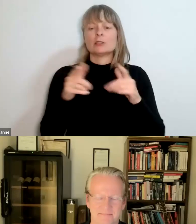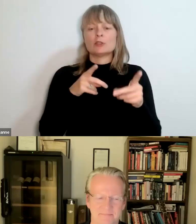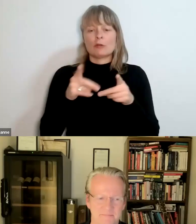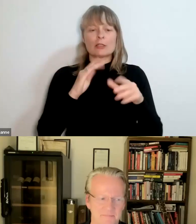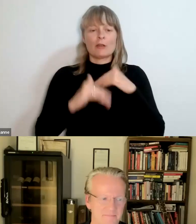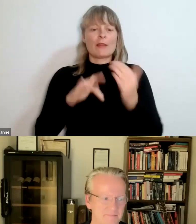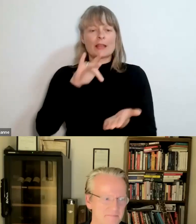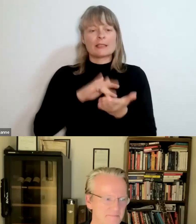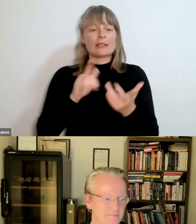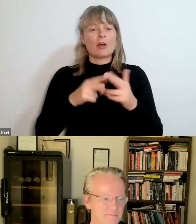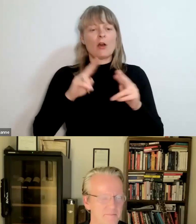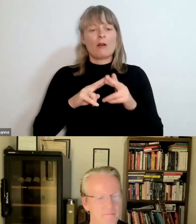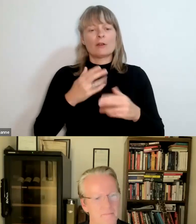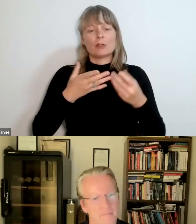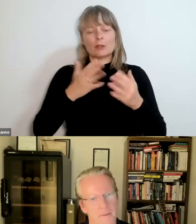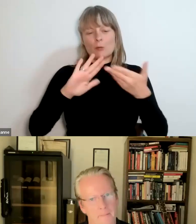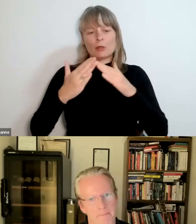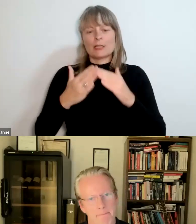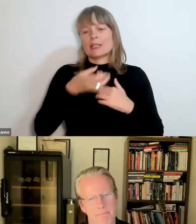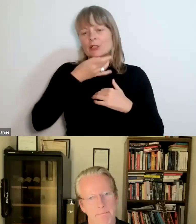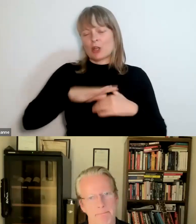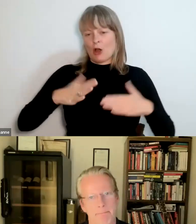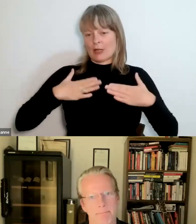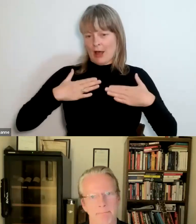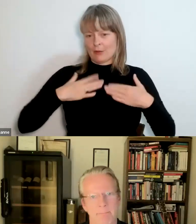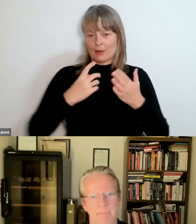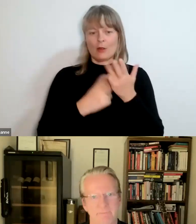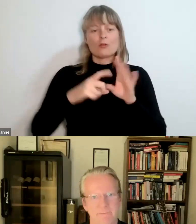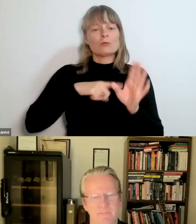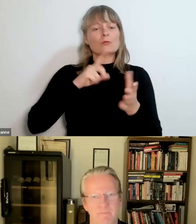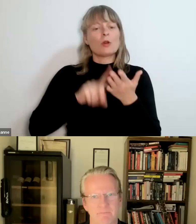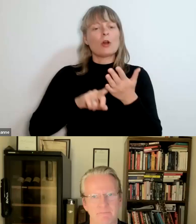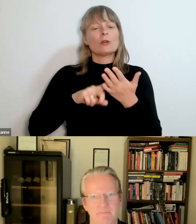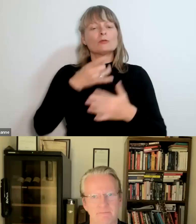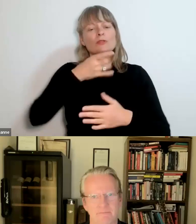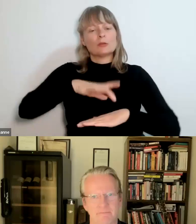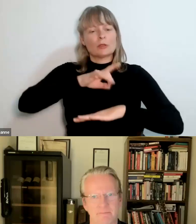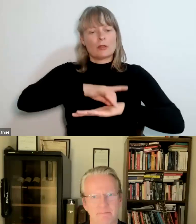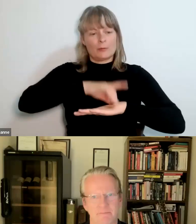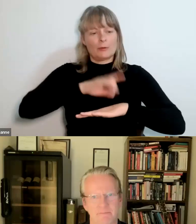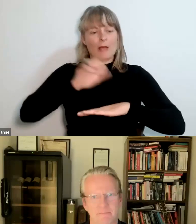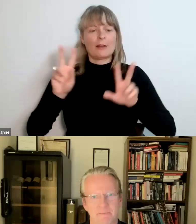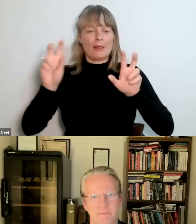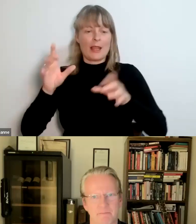Now, it’s my pleasure to introduce you to two brilliant academics and thought leaders. Professor Sharon Goldfeld is a